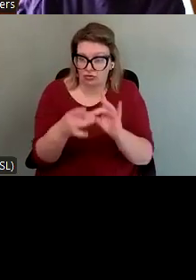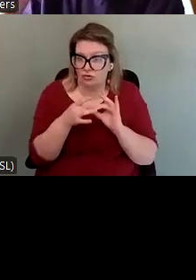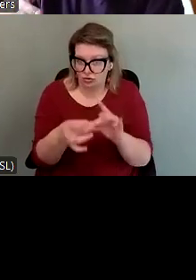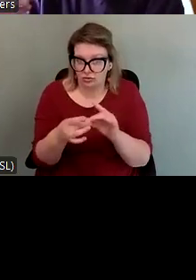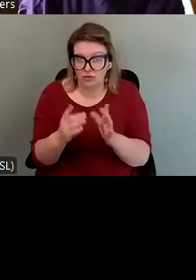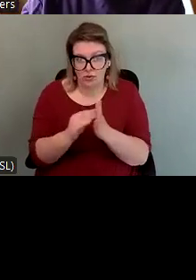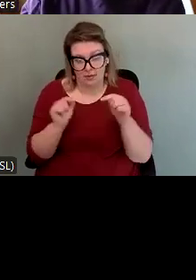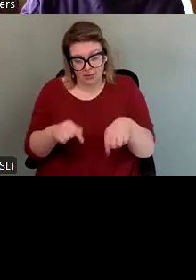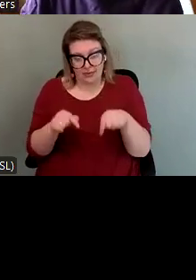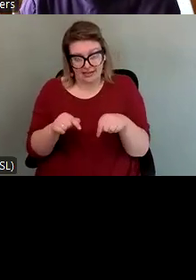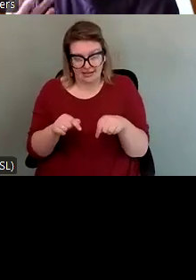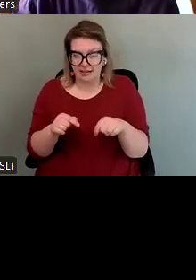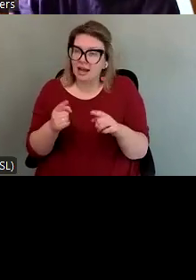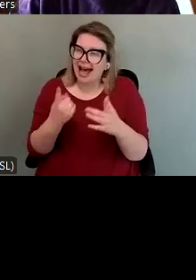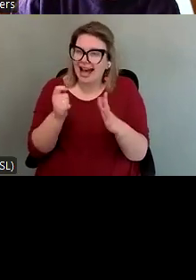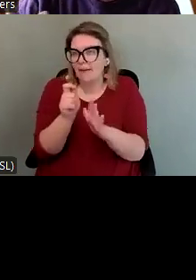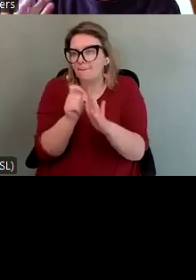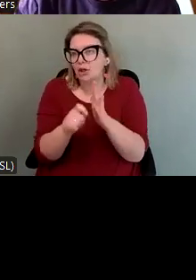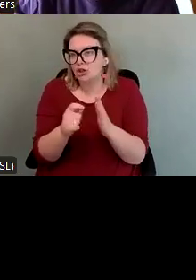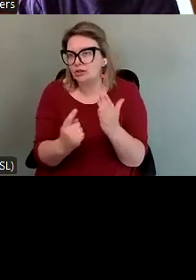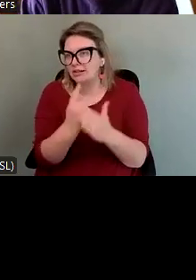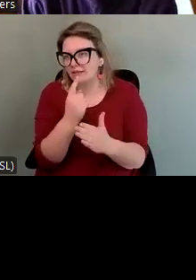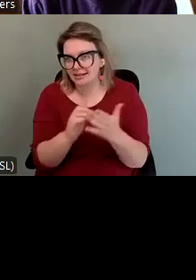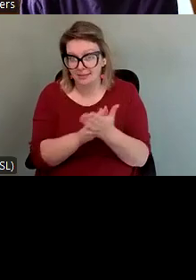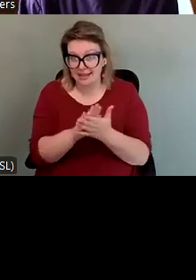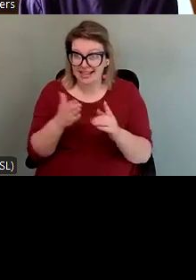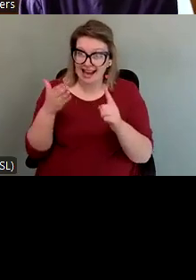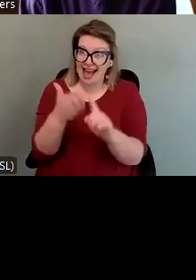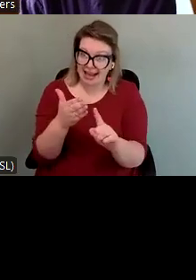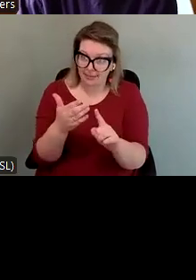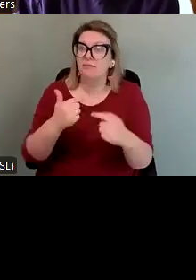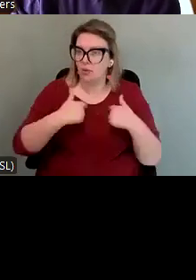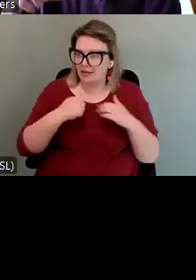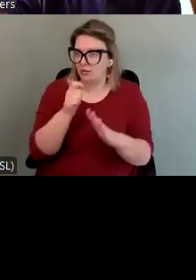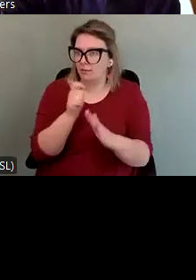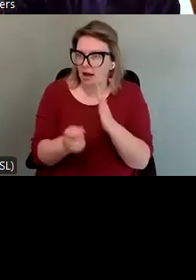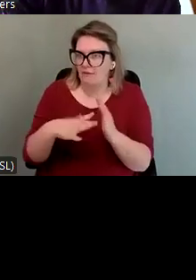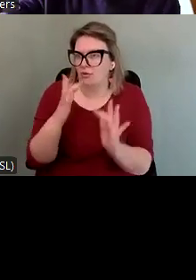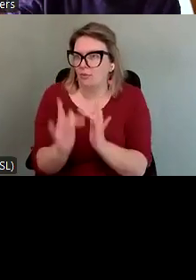That's the end objective that this pixel is being used for is that all of this information